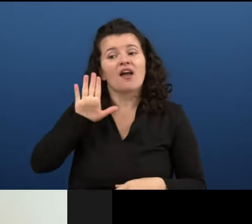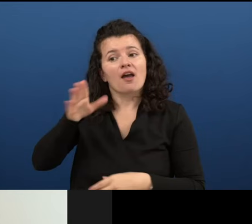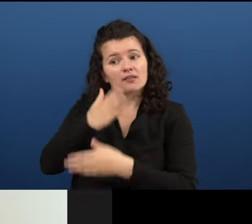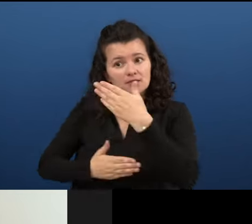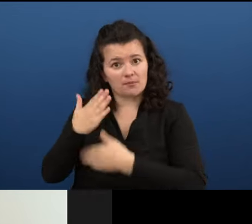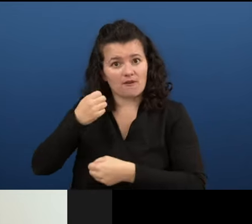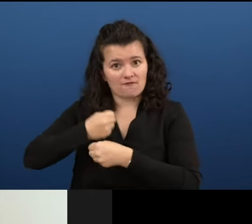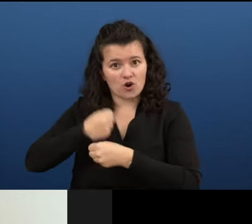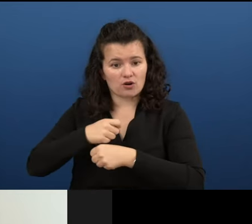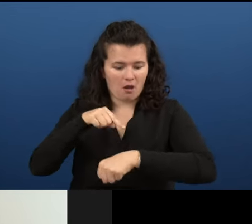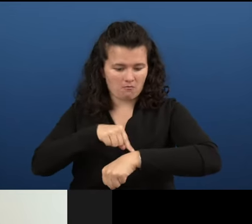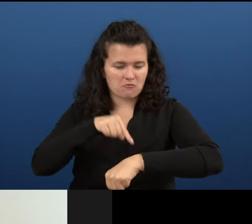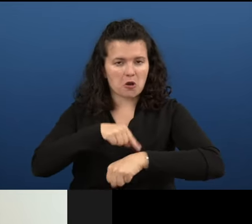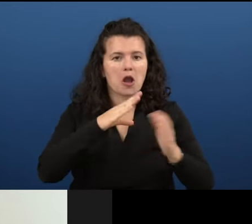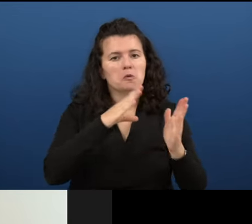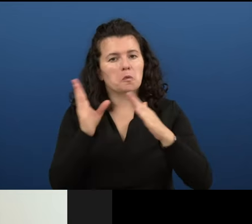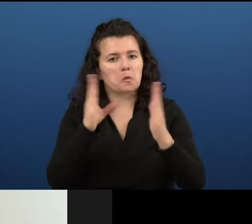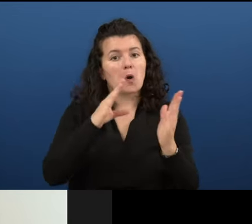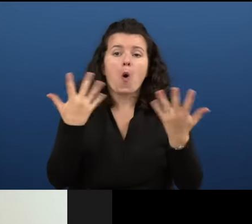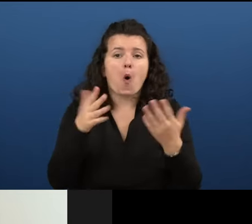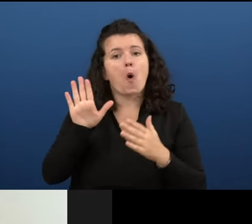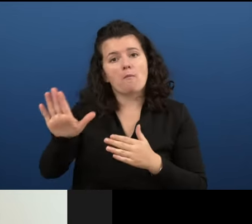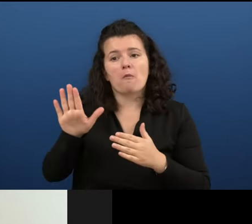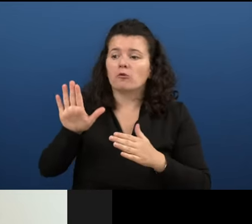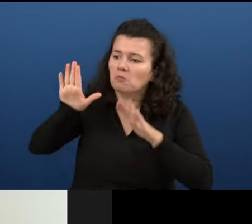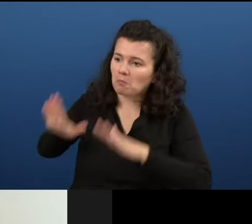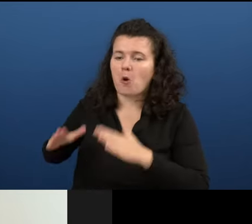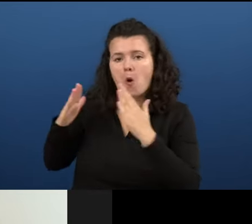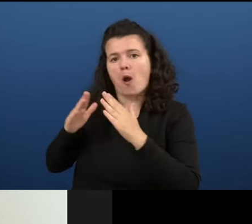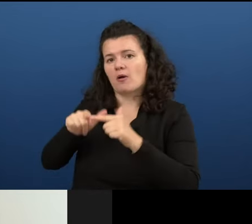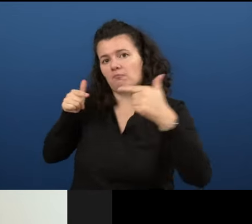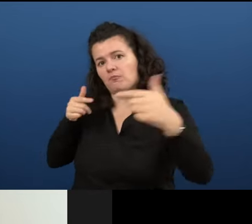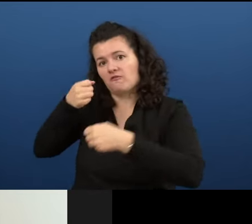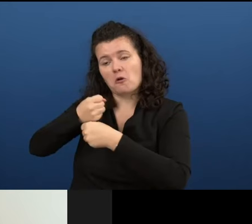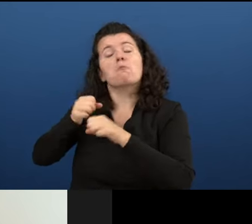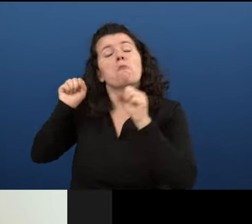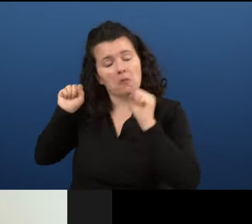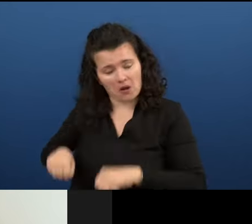in case they want to work from home, they want to work at some time in their day so